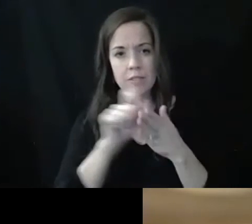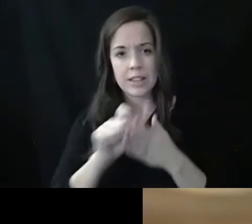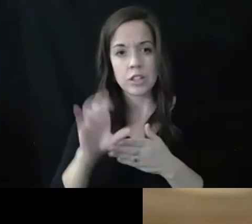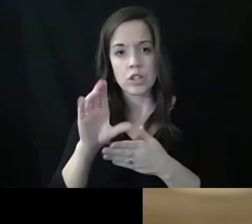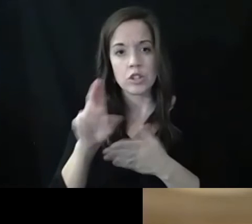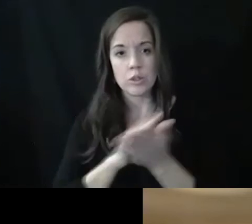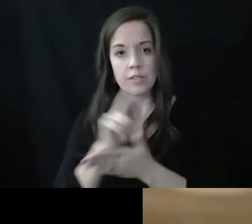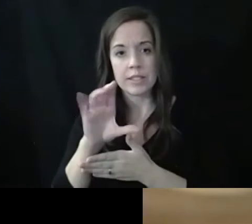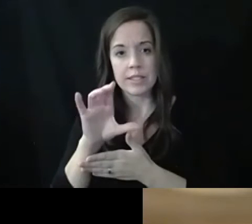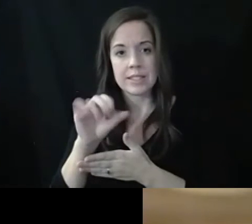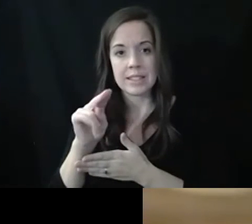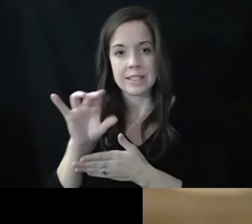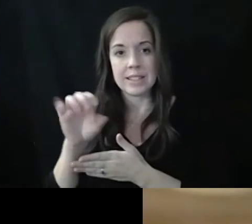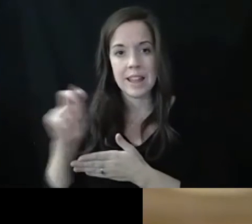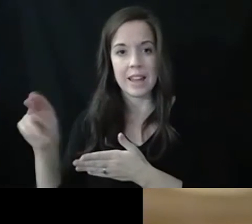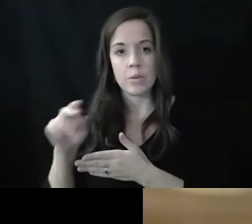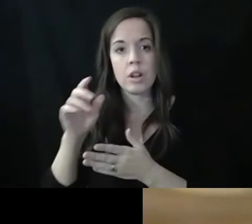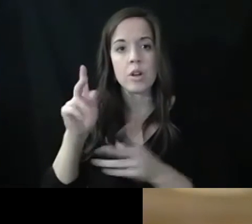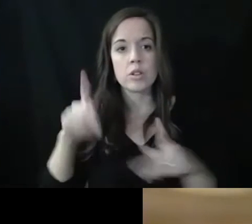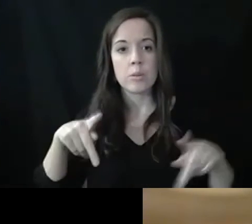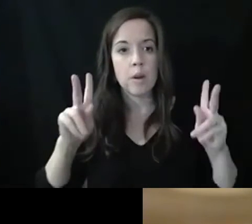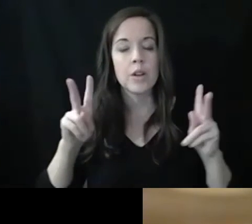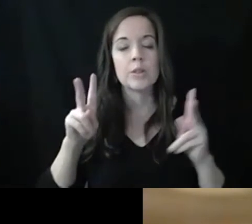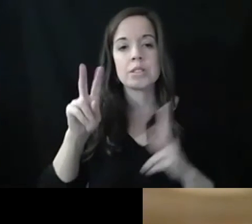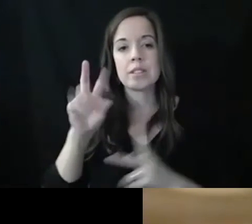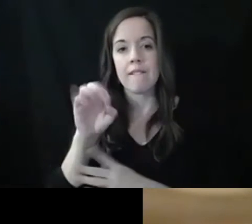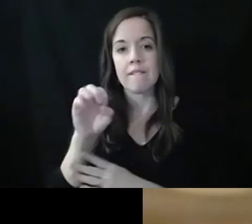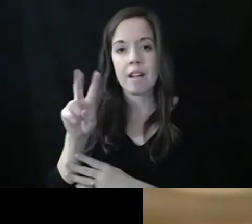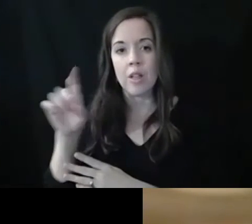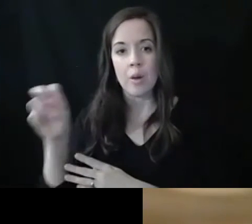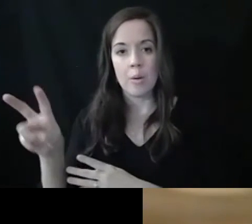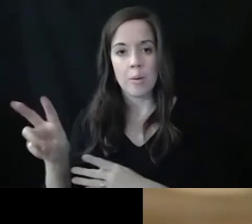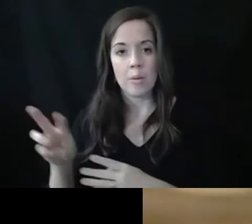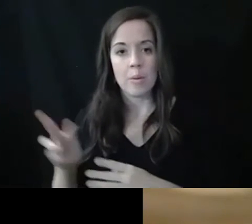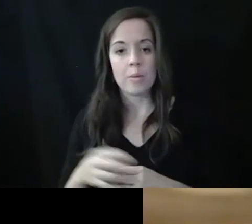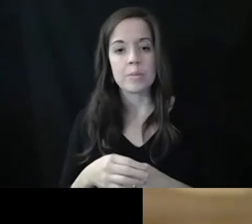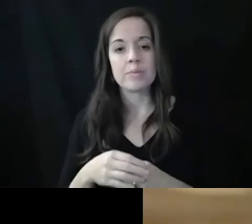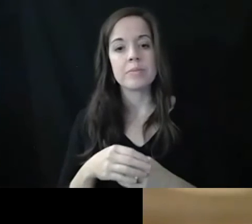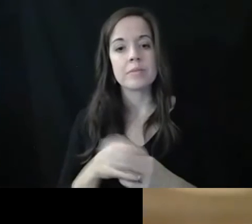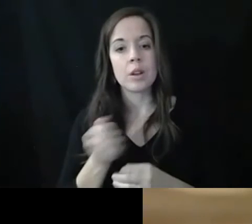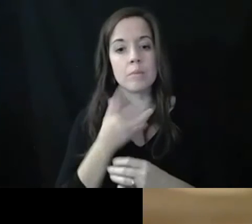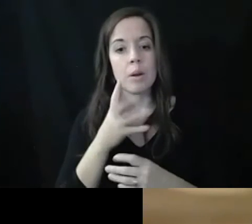where she is a Provost Fellow. Her poems appear in The New York Times Magazine, Ploughshares,